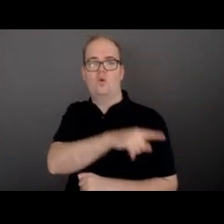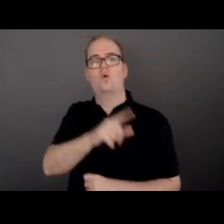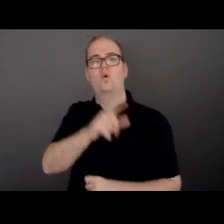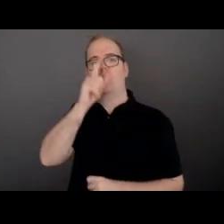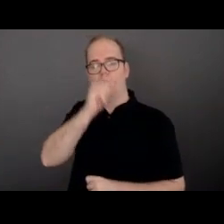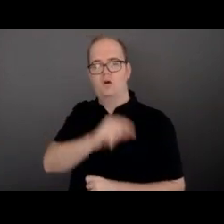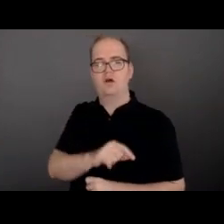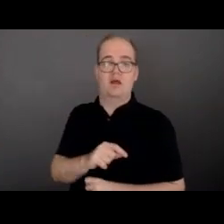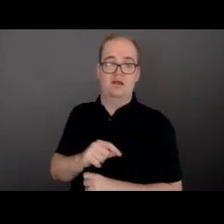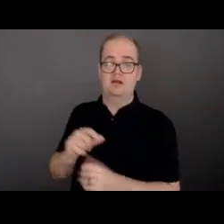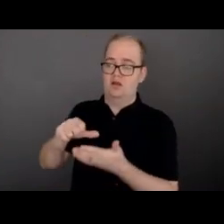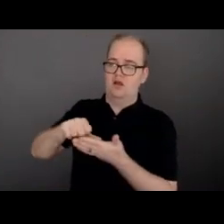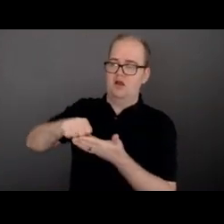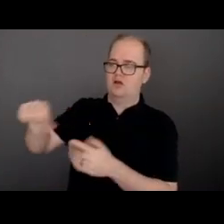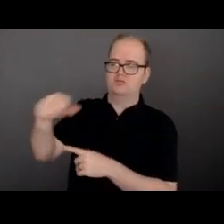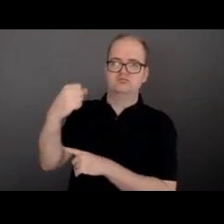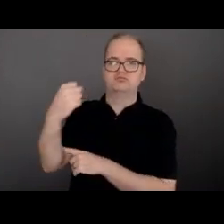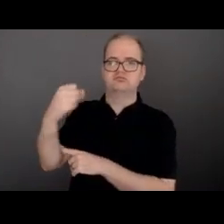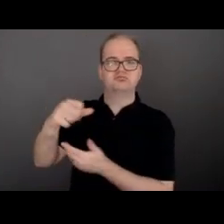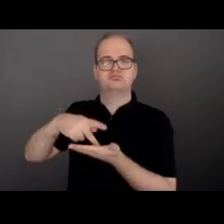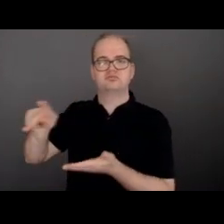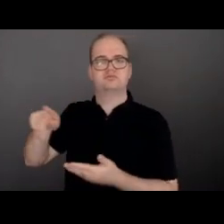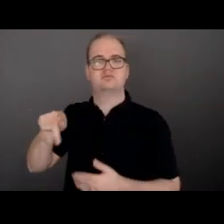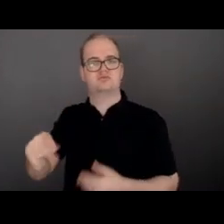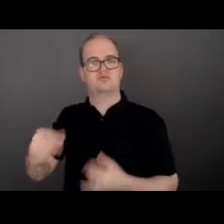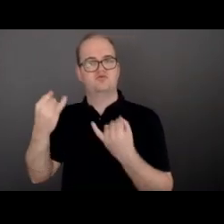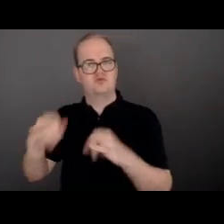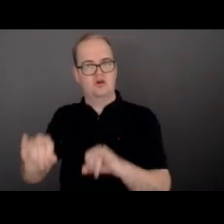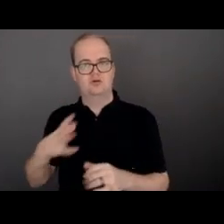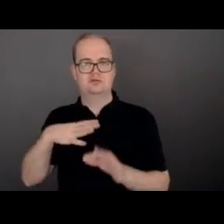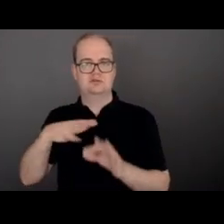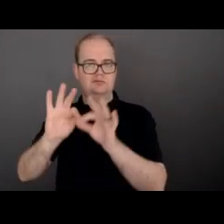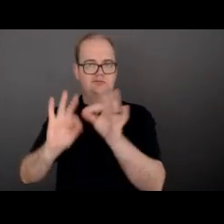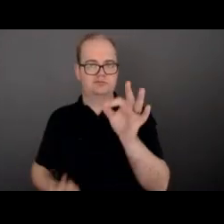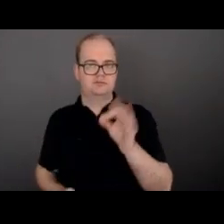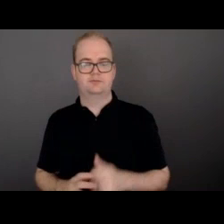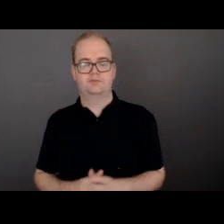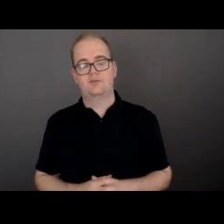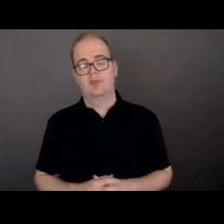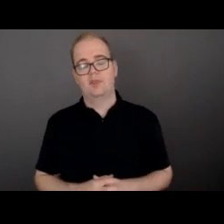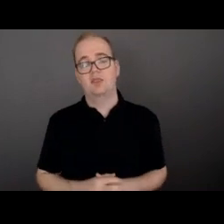But in that scenario and in all of these scenarios it's super, super important for the client